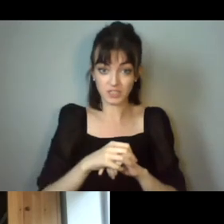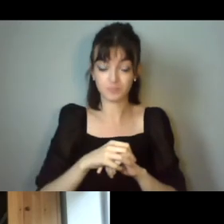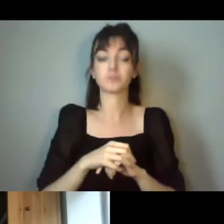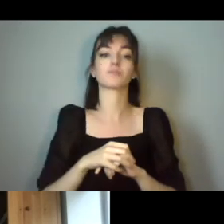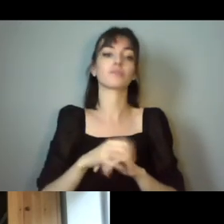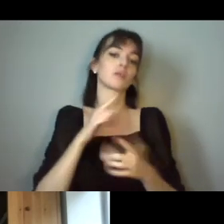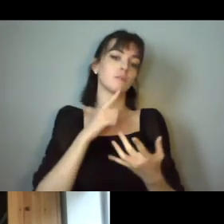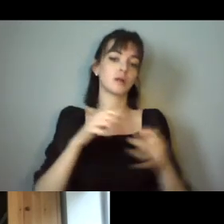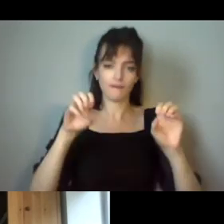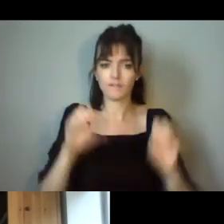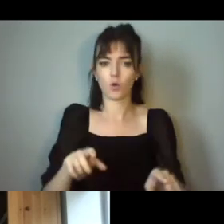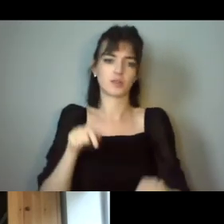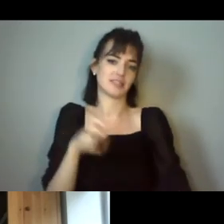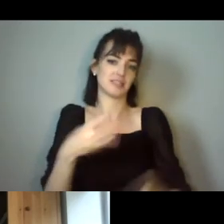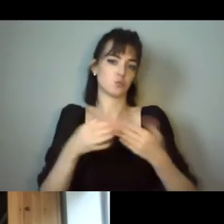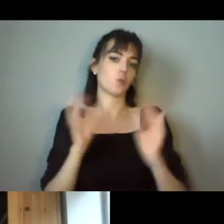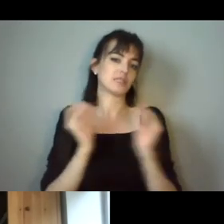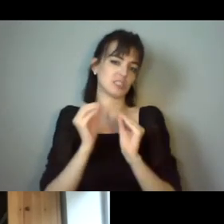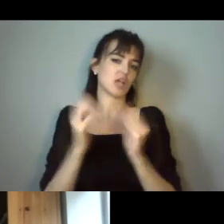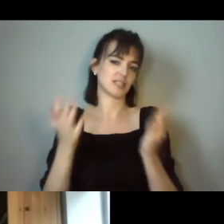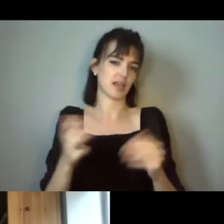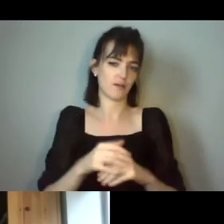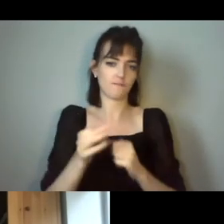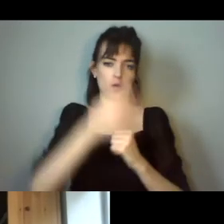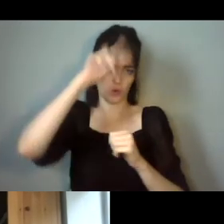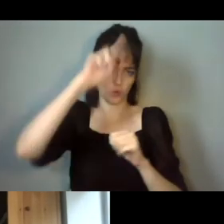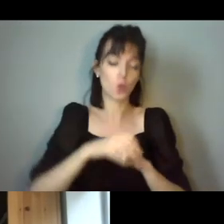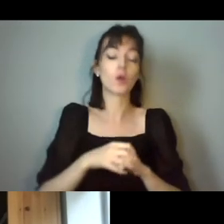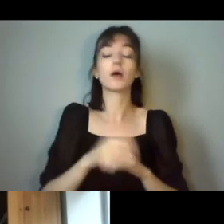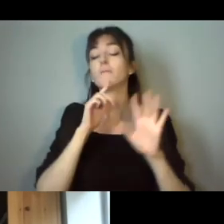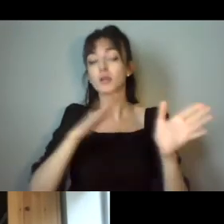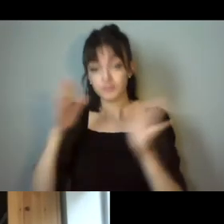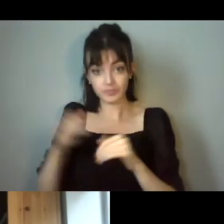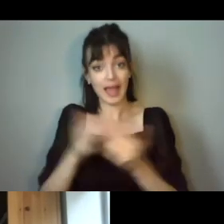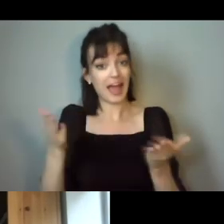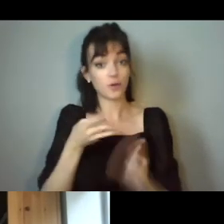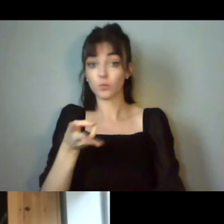is suggested now in the regulations in Peru. How in practice it's going to work, we are not clear.